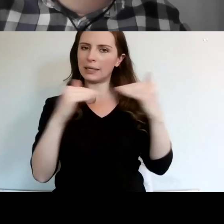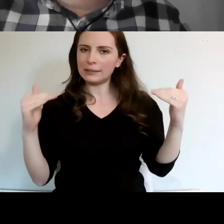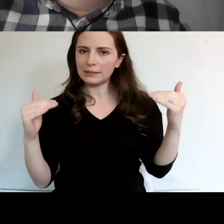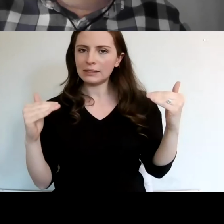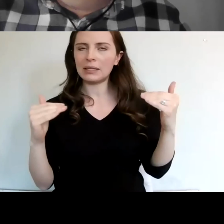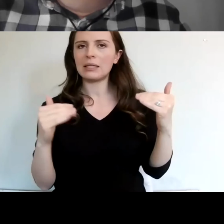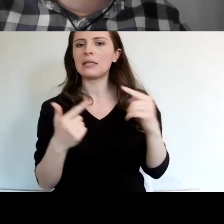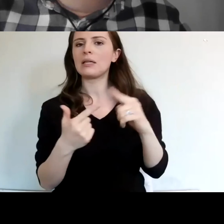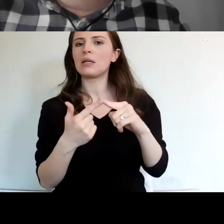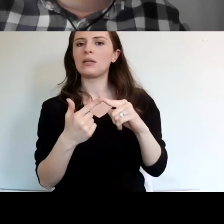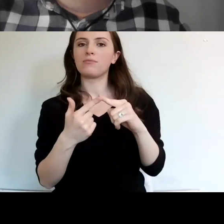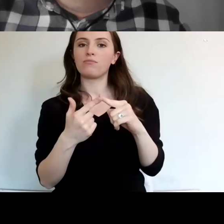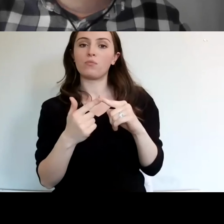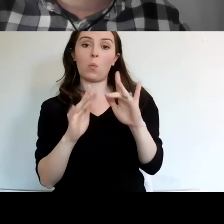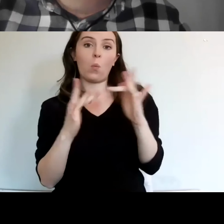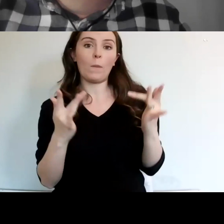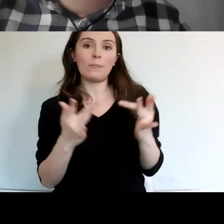Websites, again, procurement.